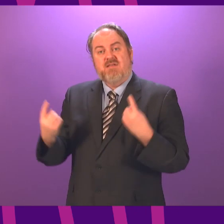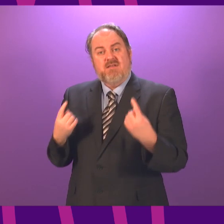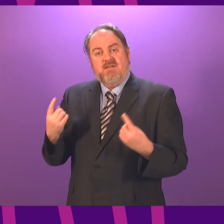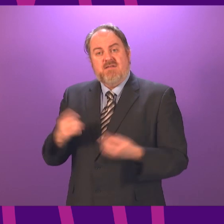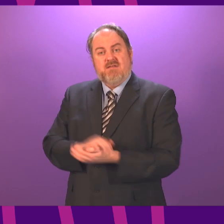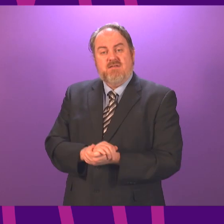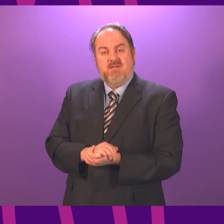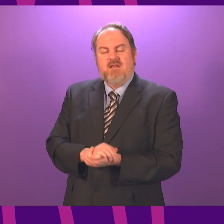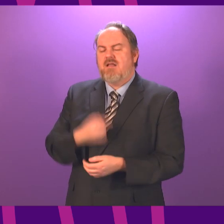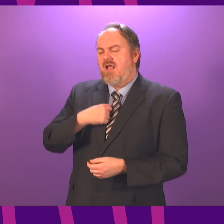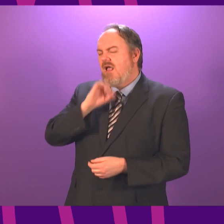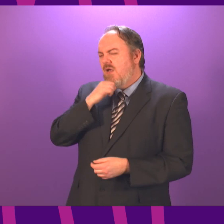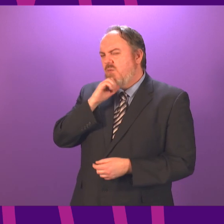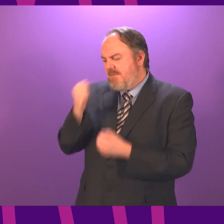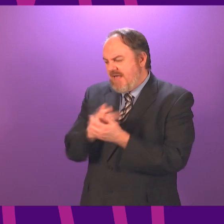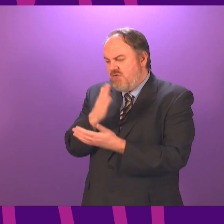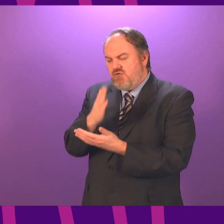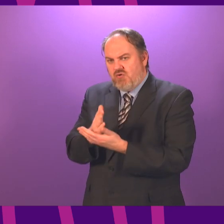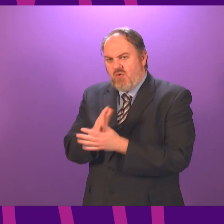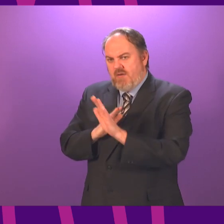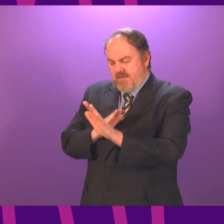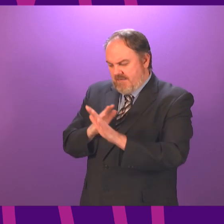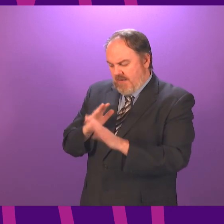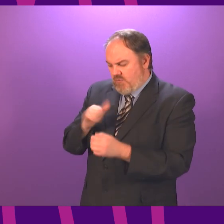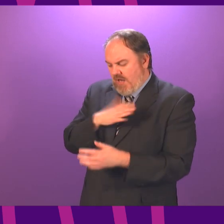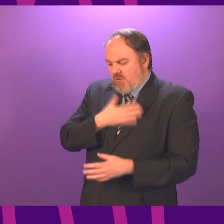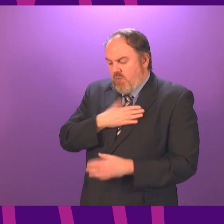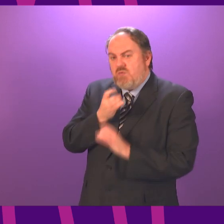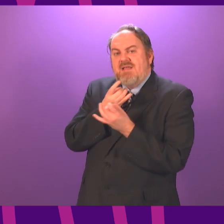I will double-check that, because I do not want to give wrong information in response